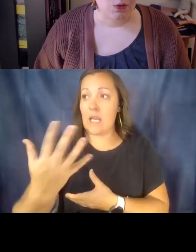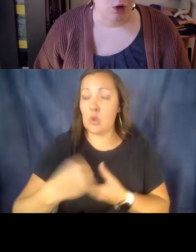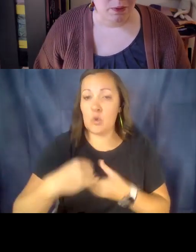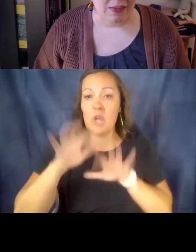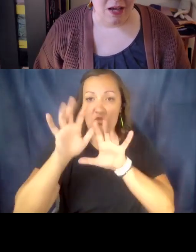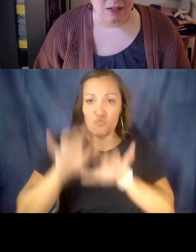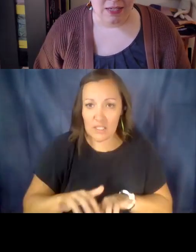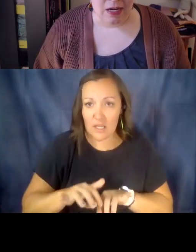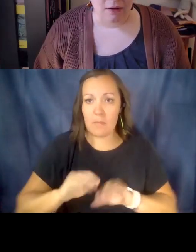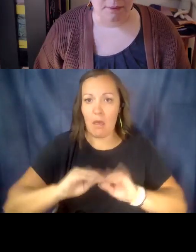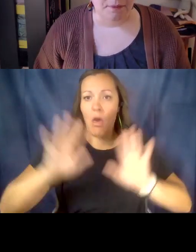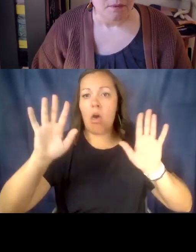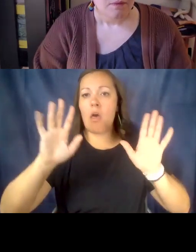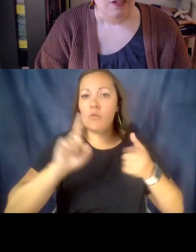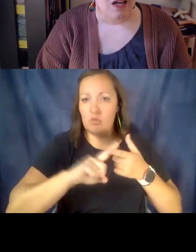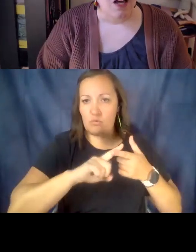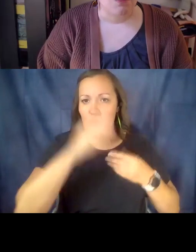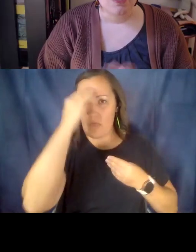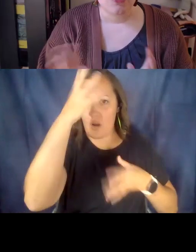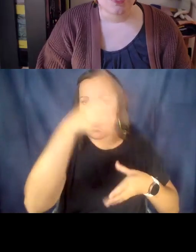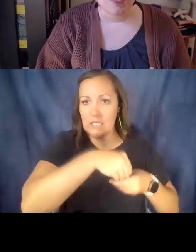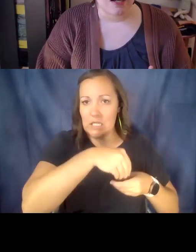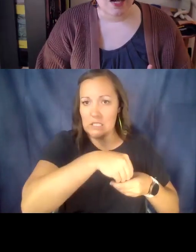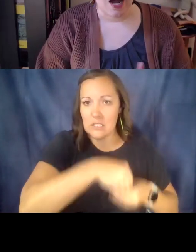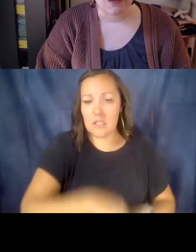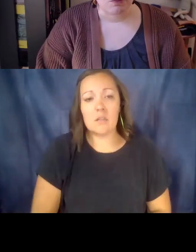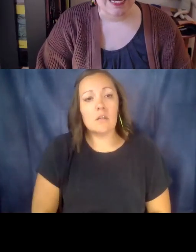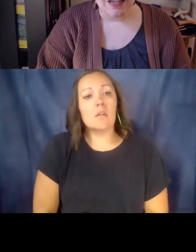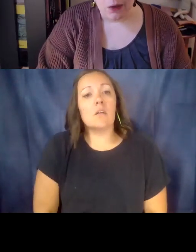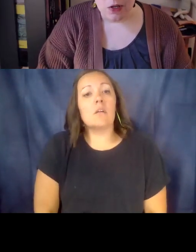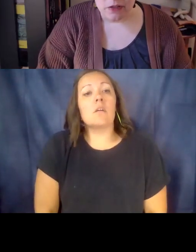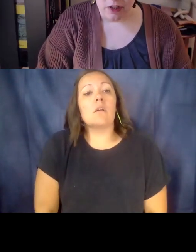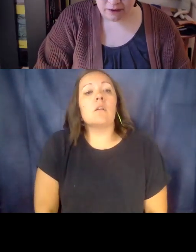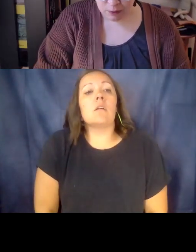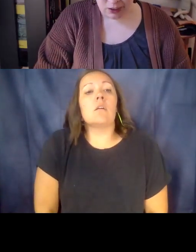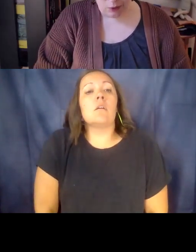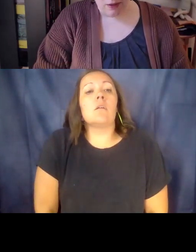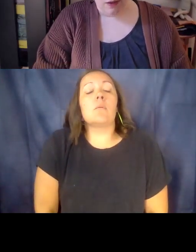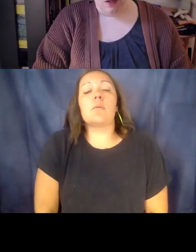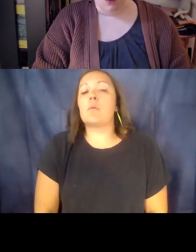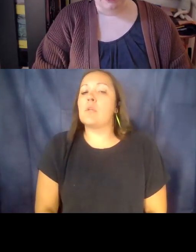bit about that in a second. Just at a high-level, plain language if you are not familiar with plain